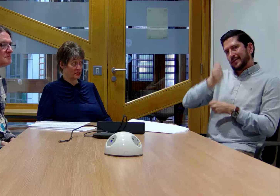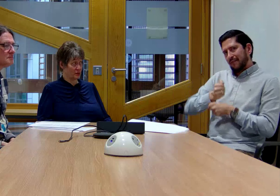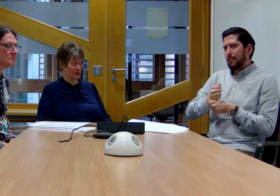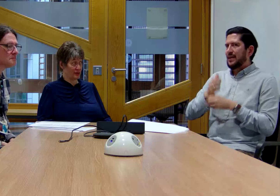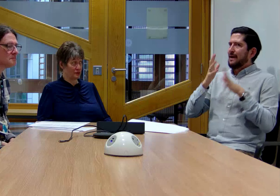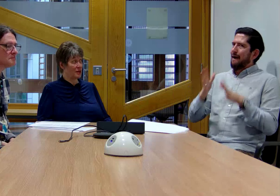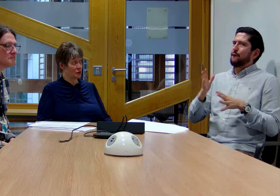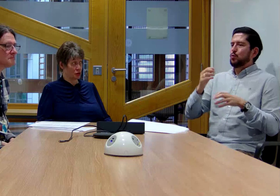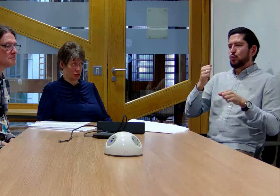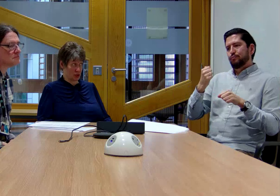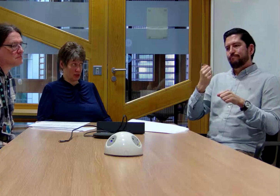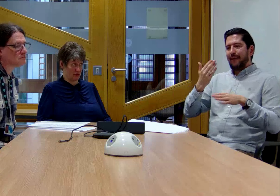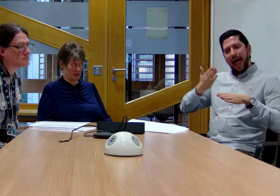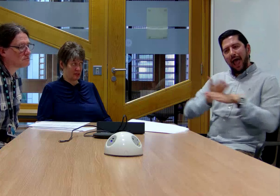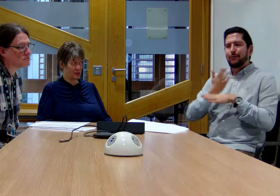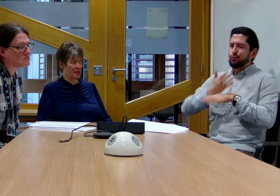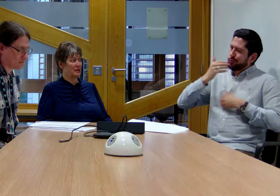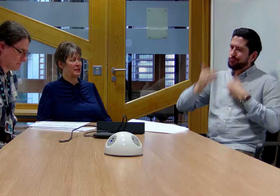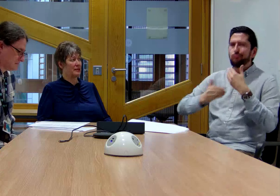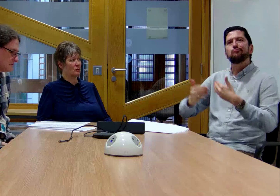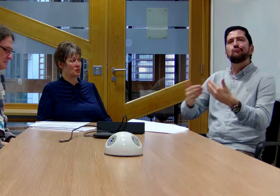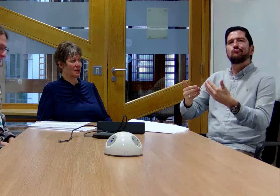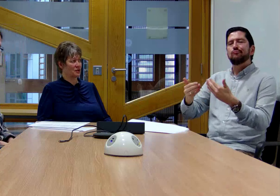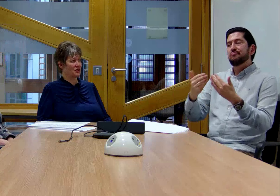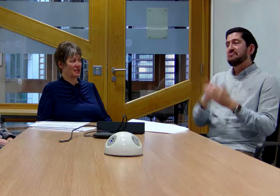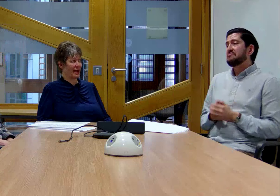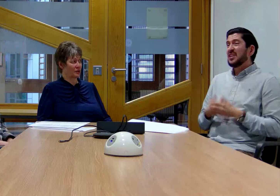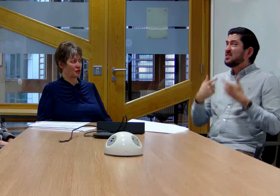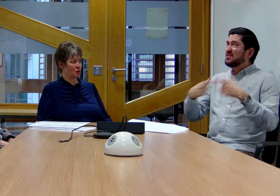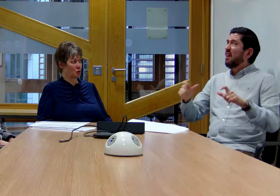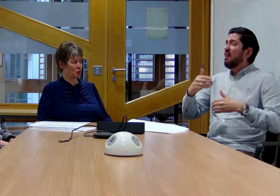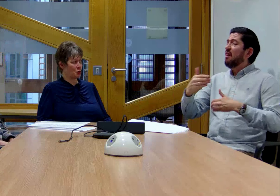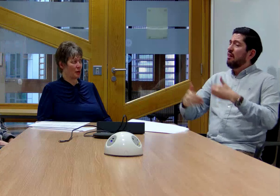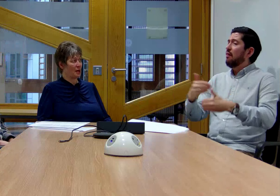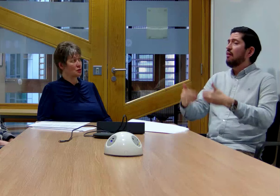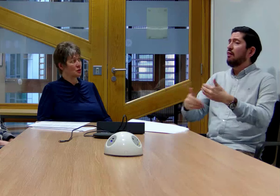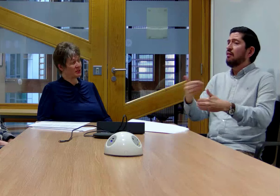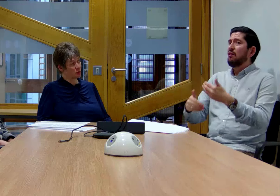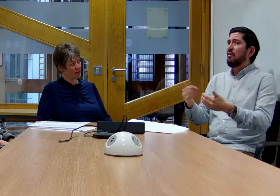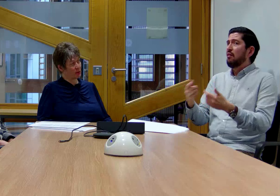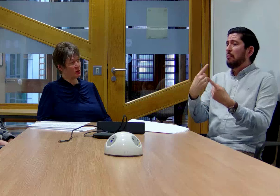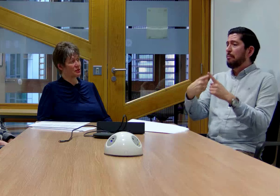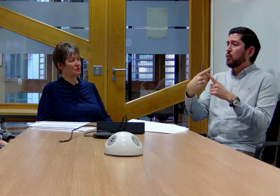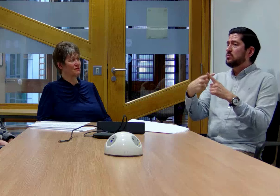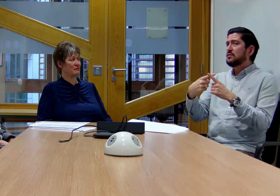bodies that they're required to promote their own BSL plans. And the Scottish Government also has to take action too.